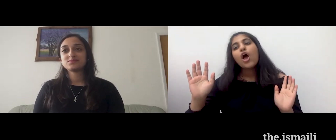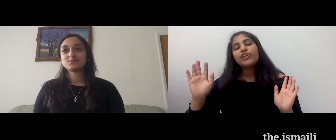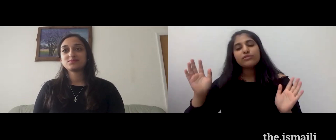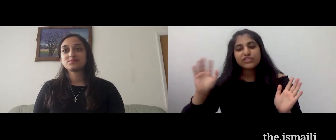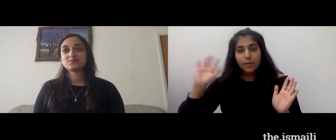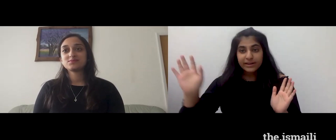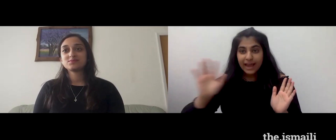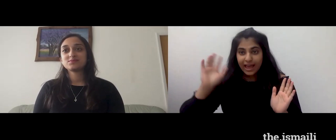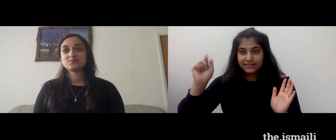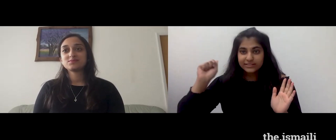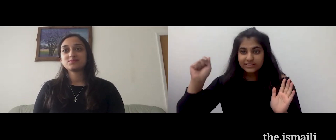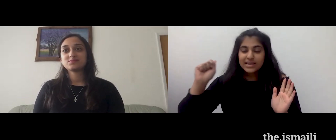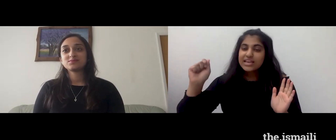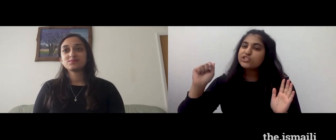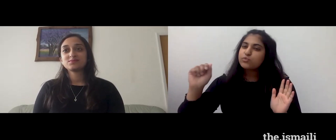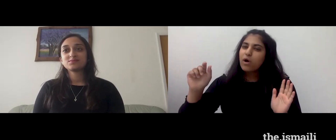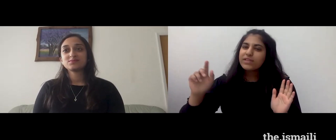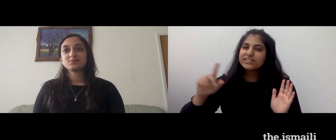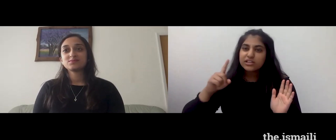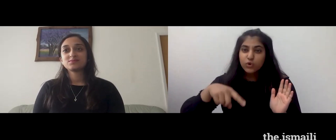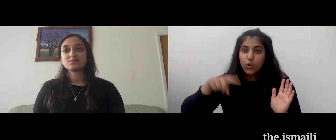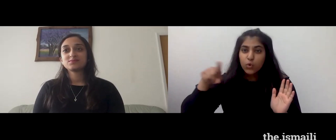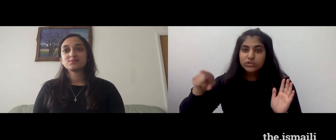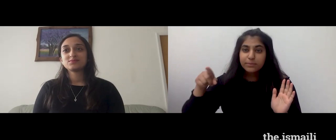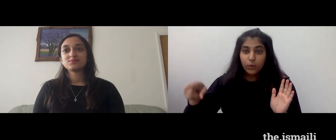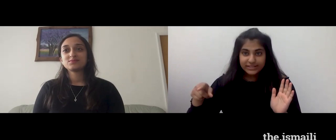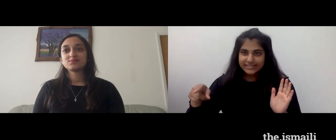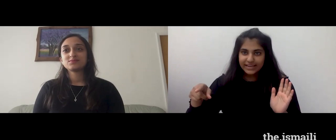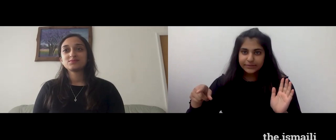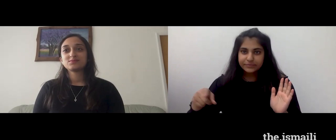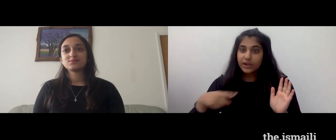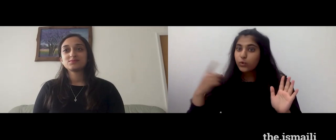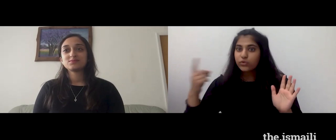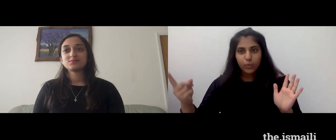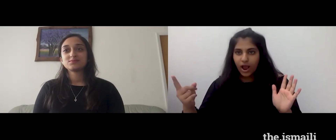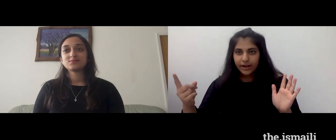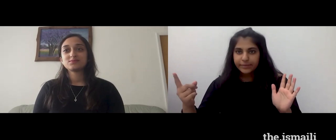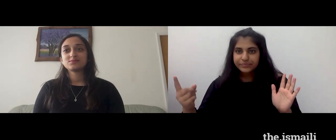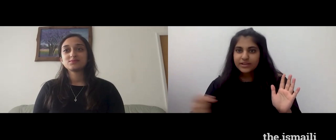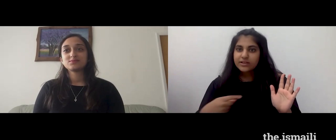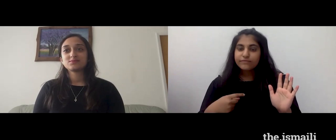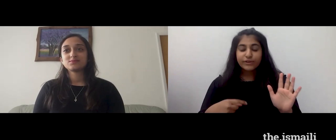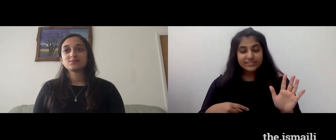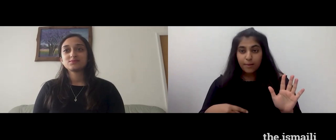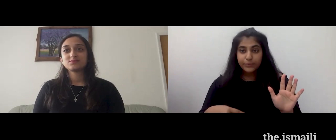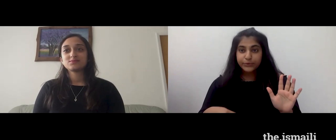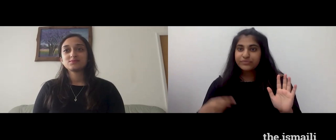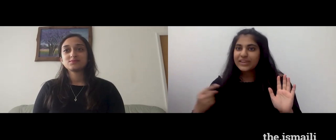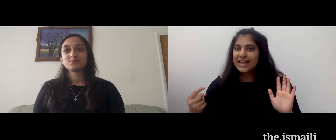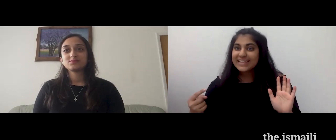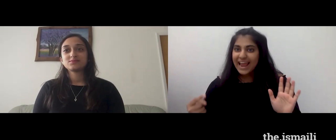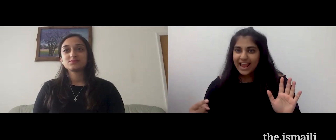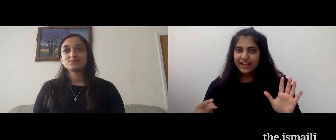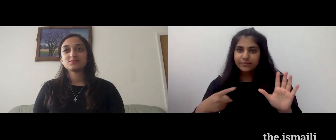and your dominant hand is the one that does all the pointing and all the work. For example, the letter "A".